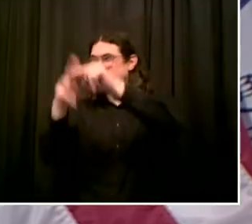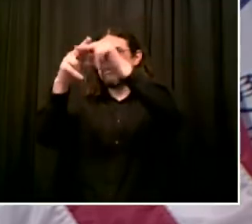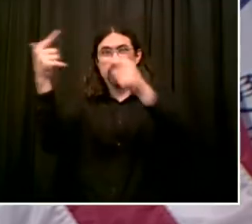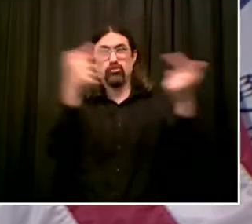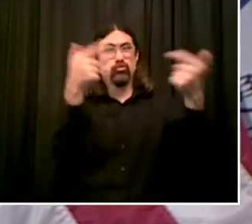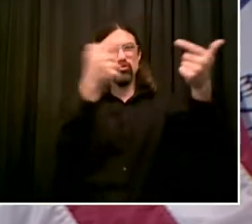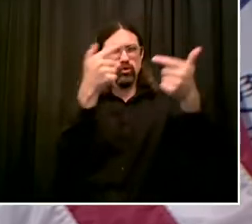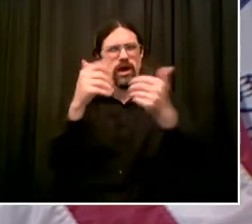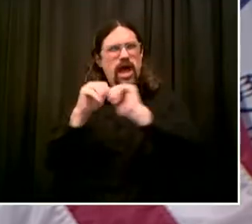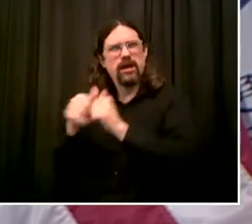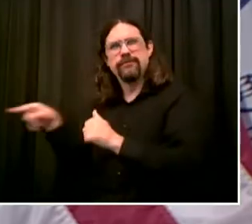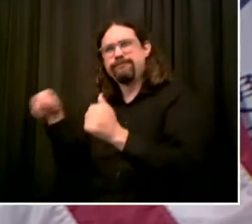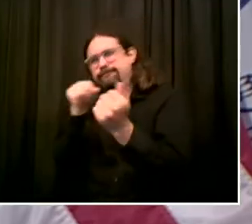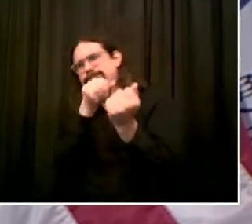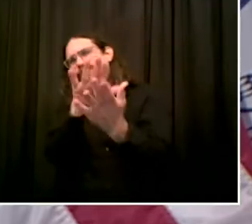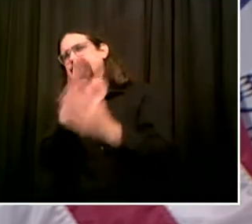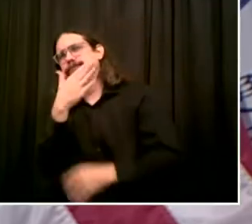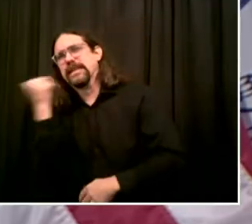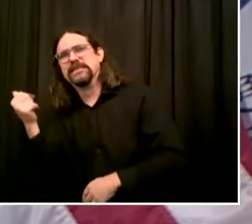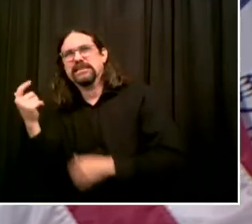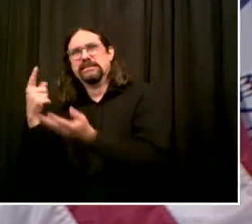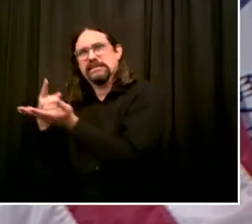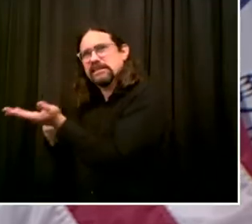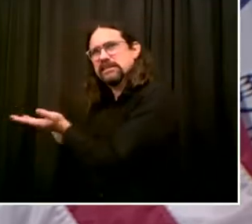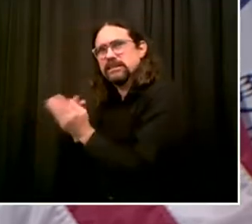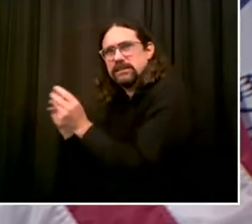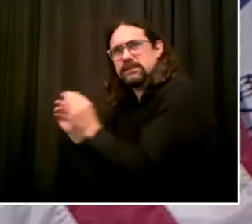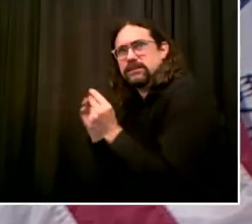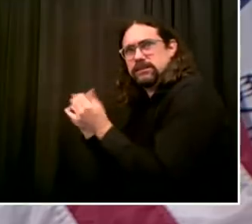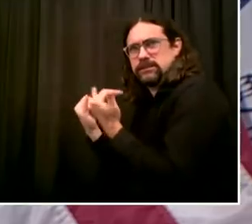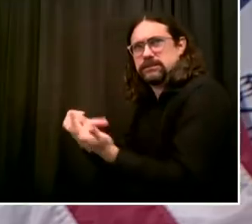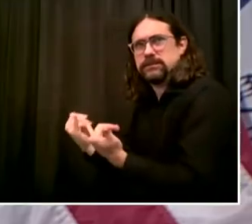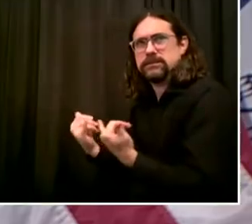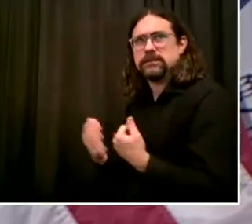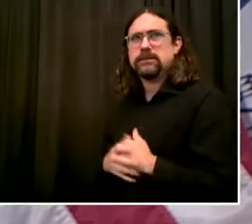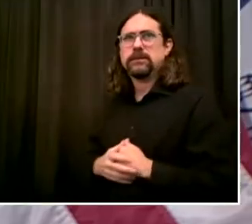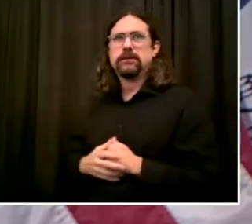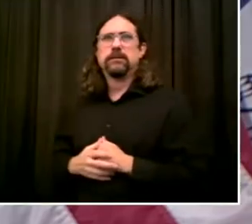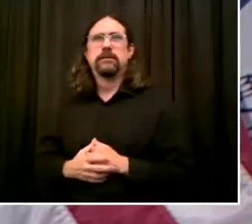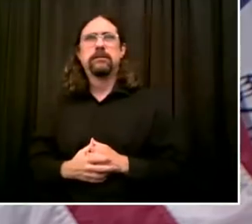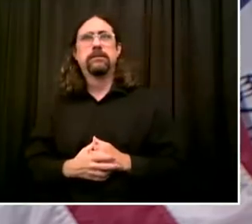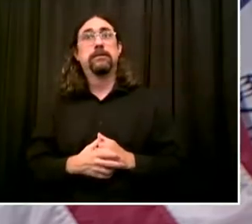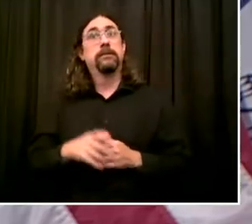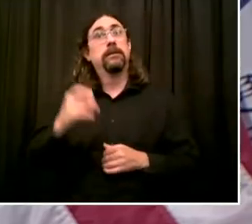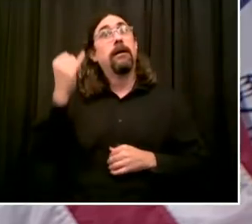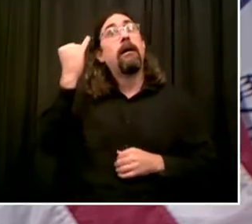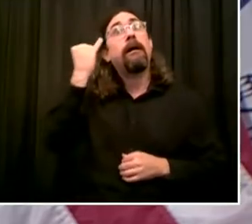MOST.